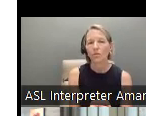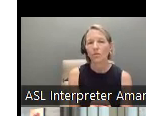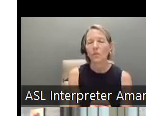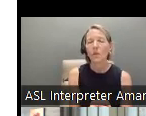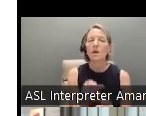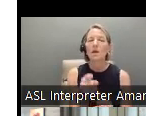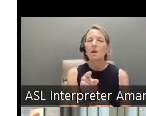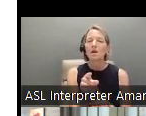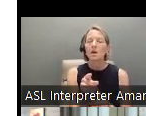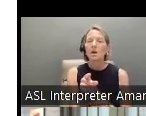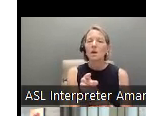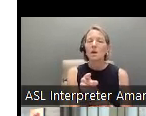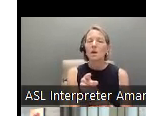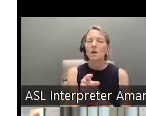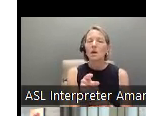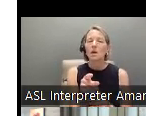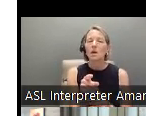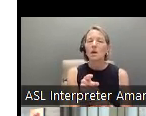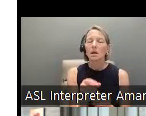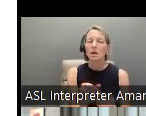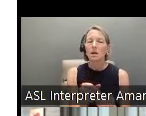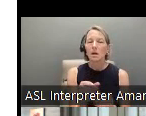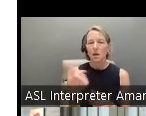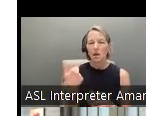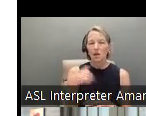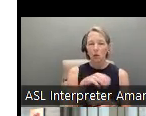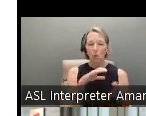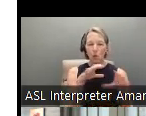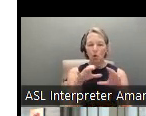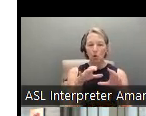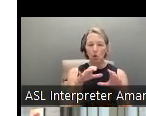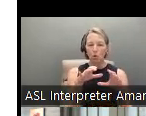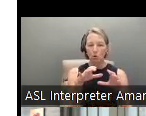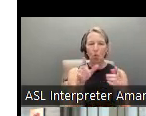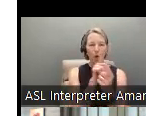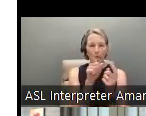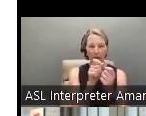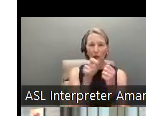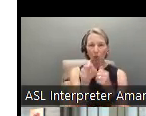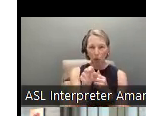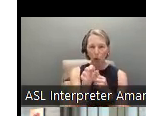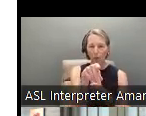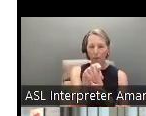so as we're doing this as we meeting with you as the payee we're going to